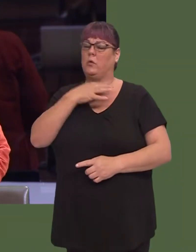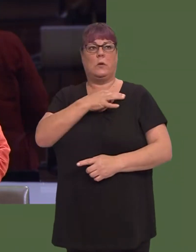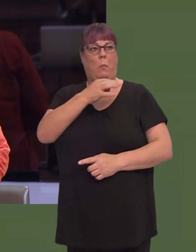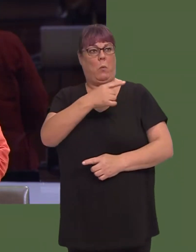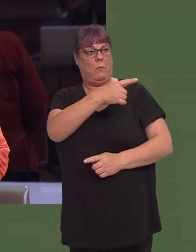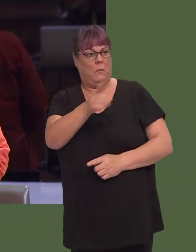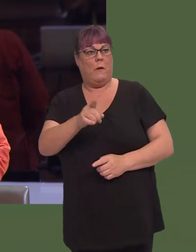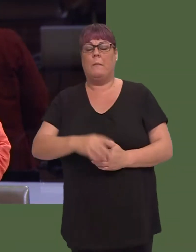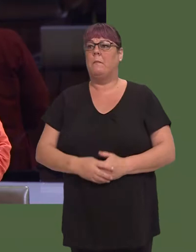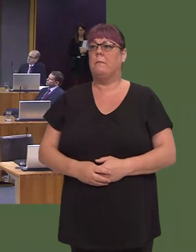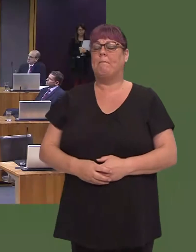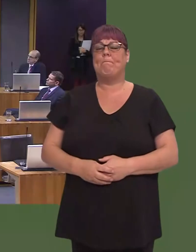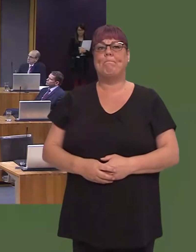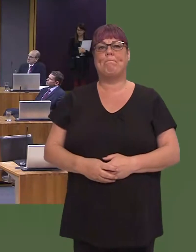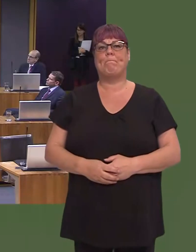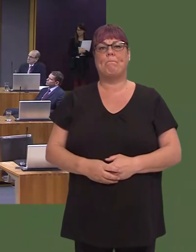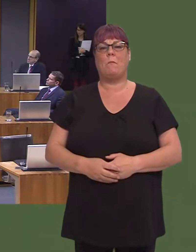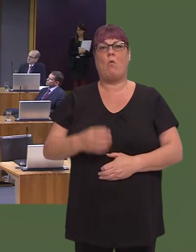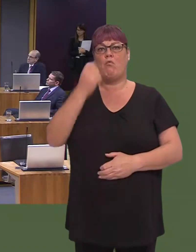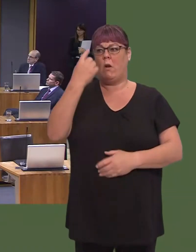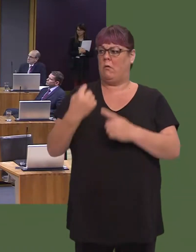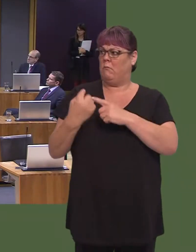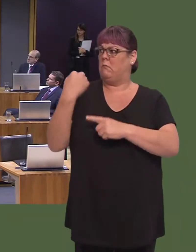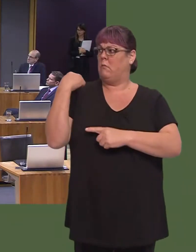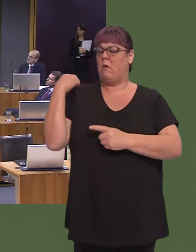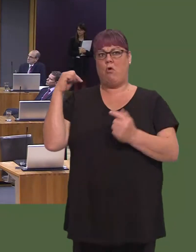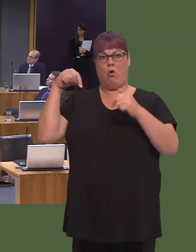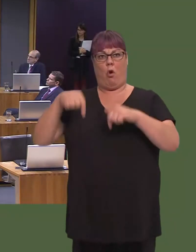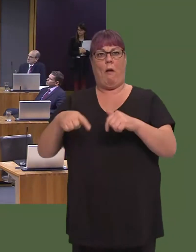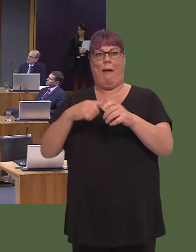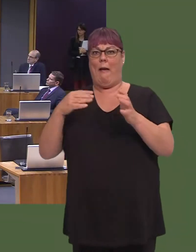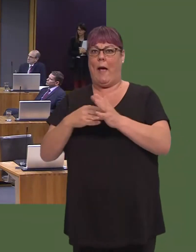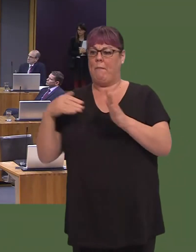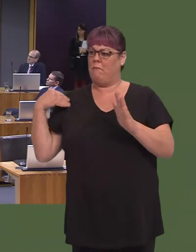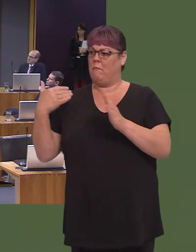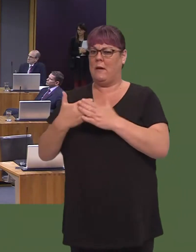of 65 per cent for the fourth consecutive month. The typical response time for that